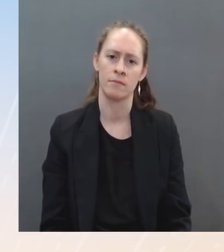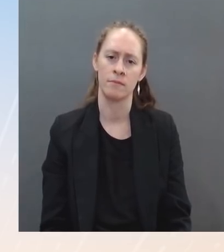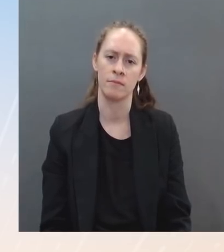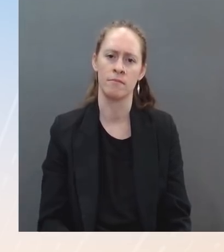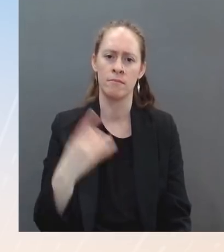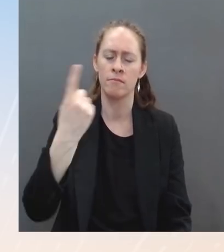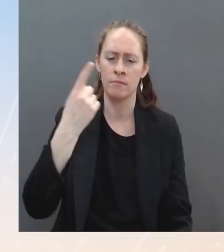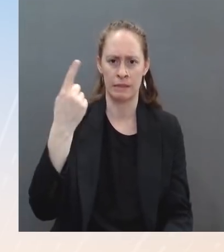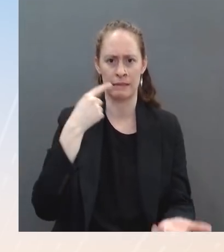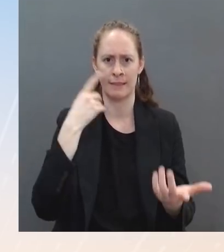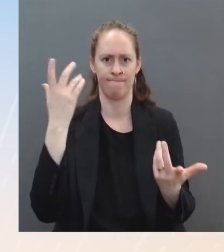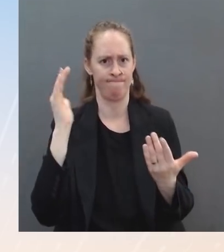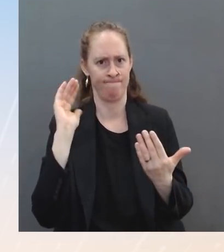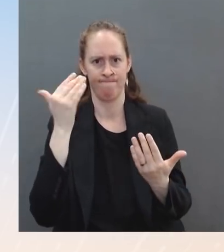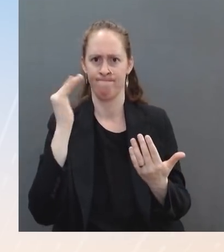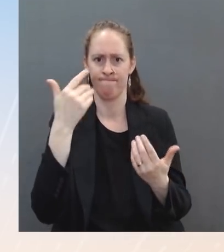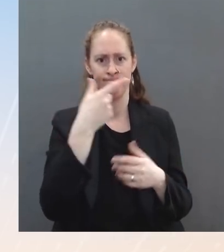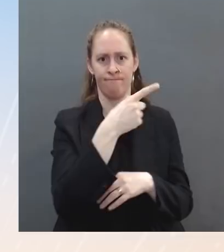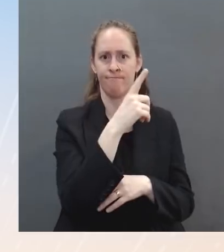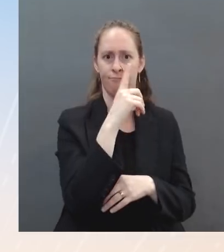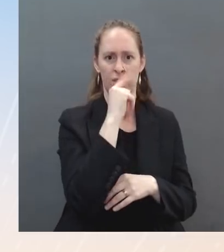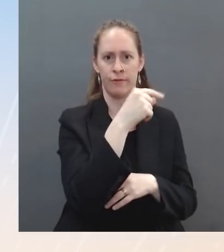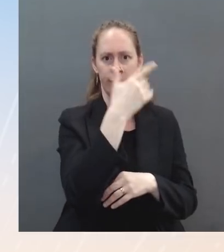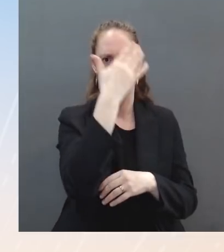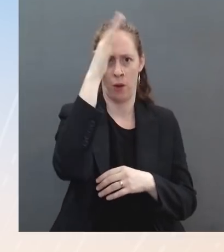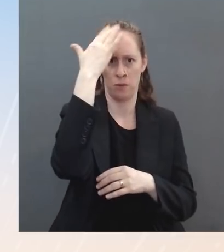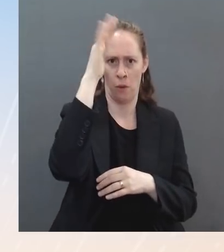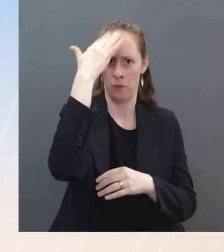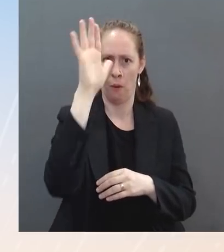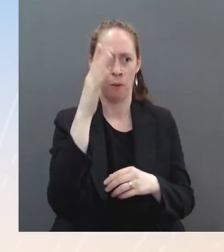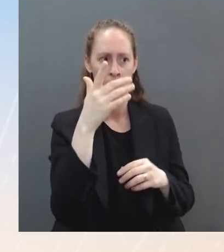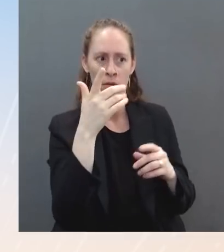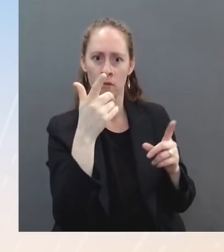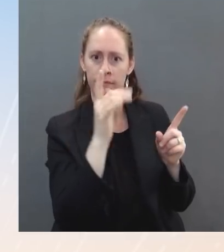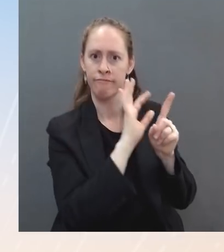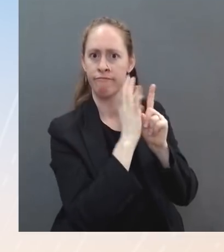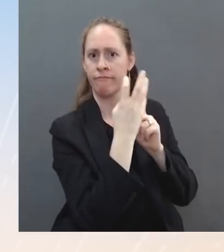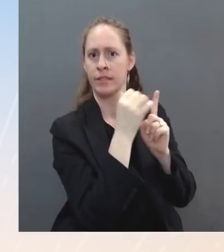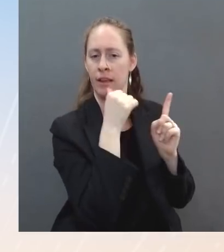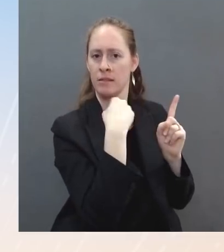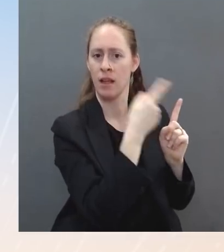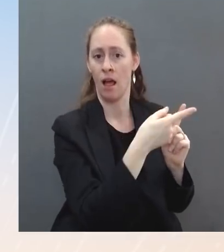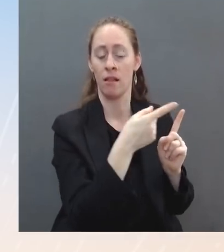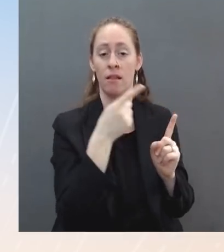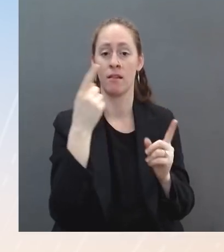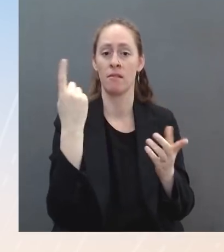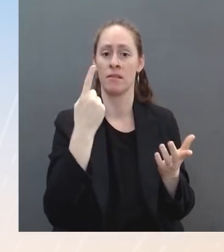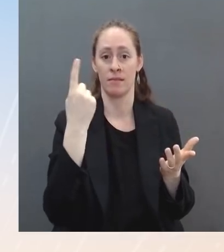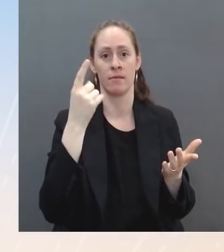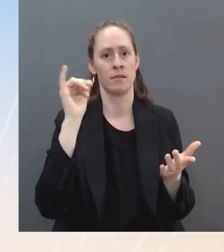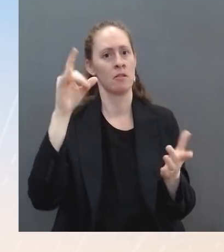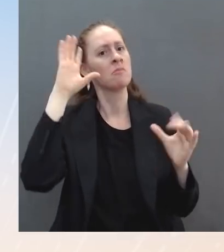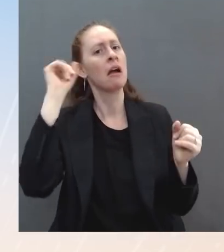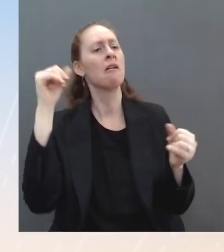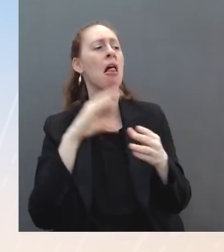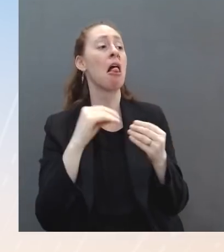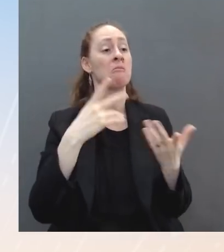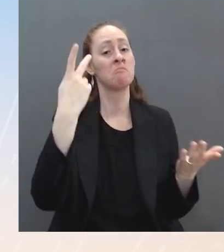he said it's "an open question." There's a lot of speculation. "He seems to be self-isolating," he said, "but we don't have hard evidence."